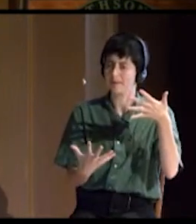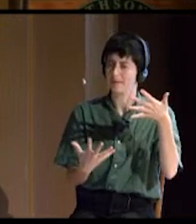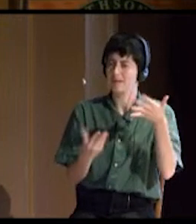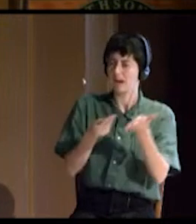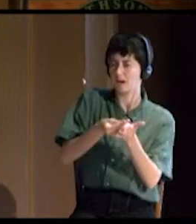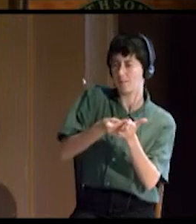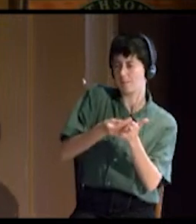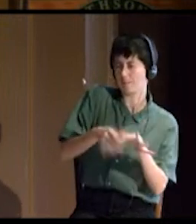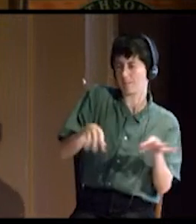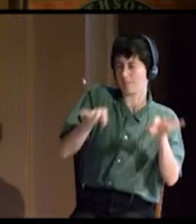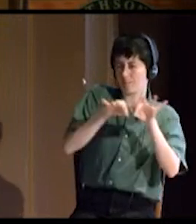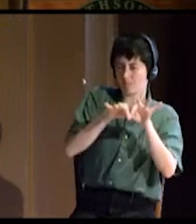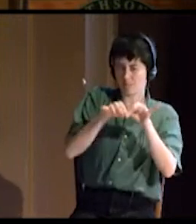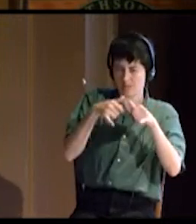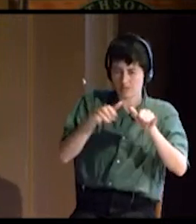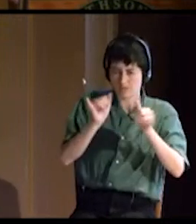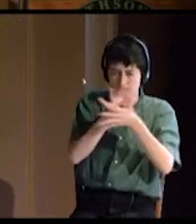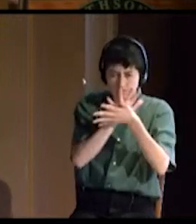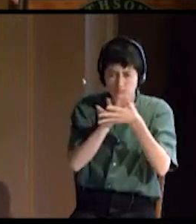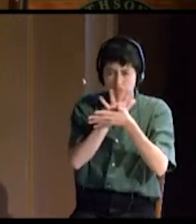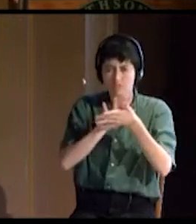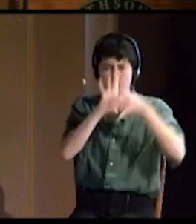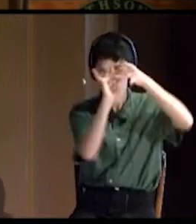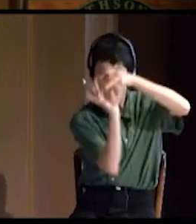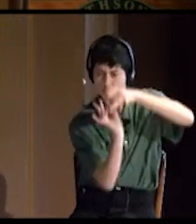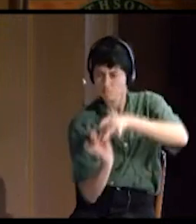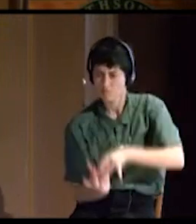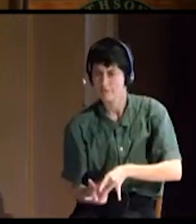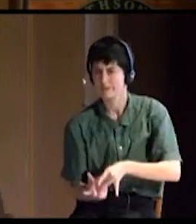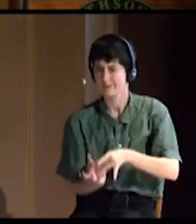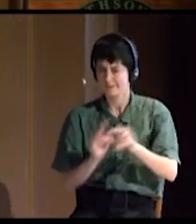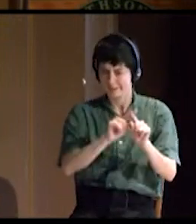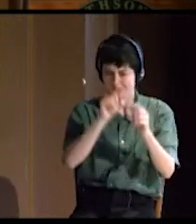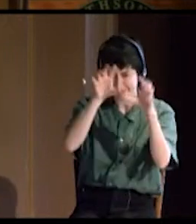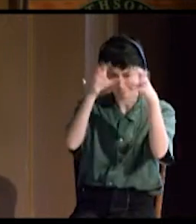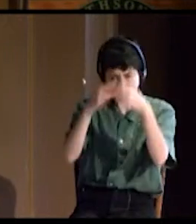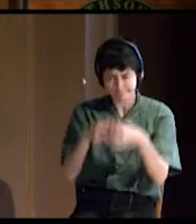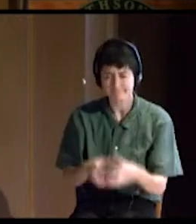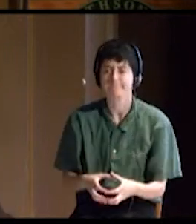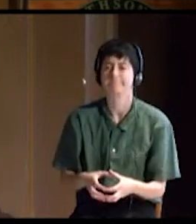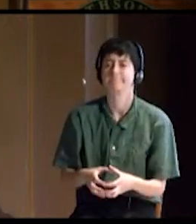To resolve the evolutionary history of this genus, during my Buck fellowship, I generated data from 83 species